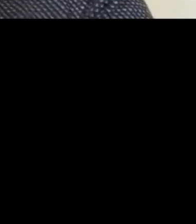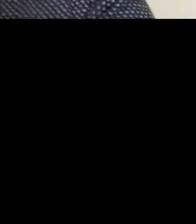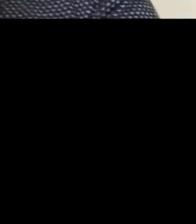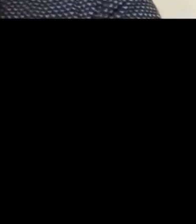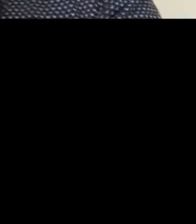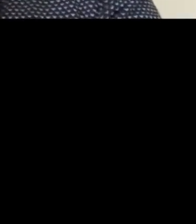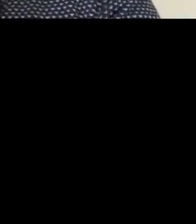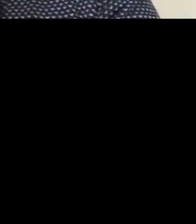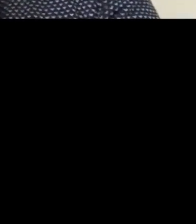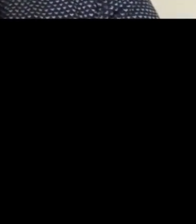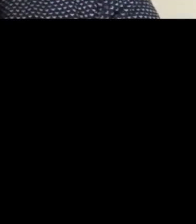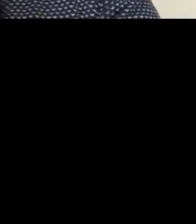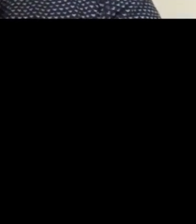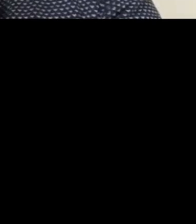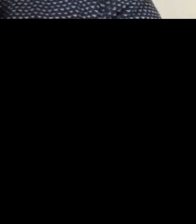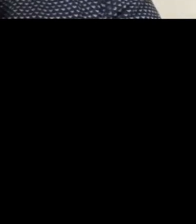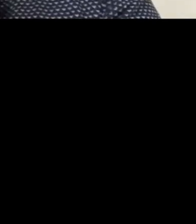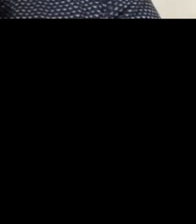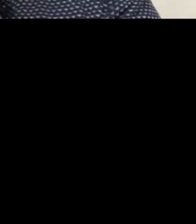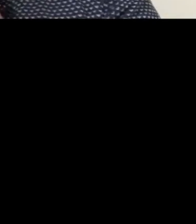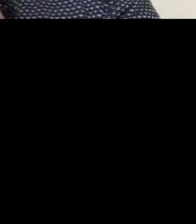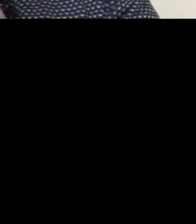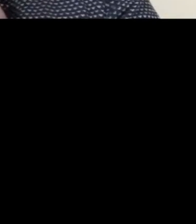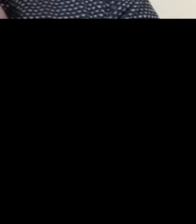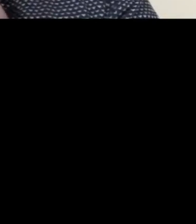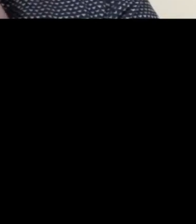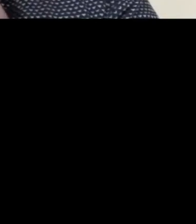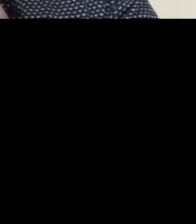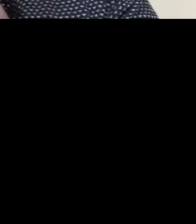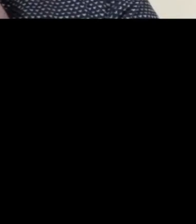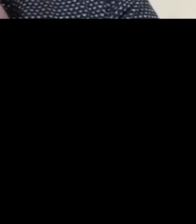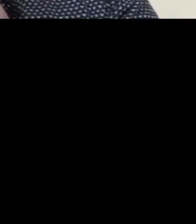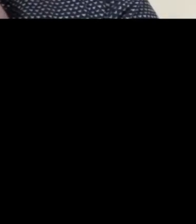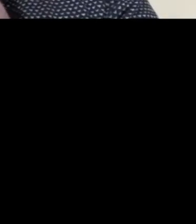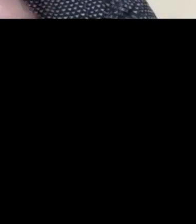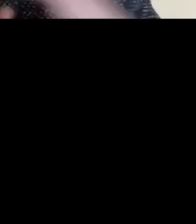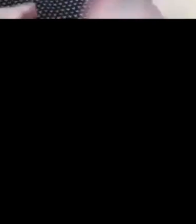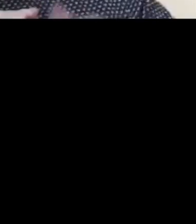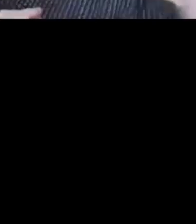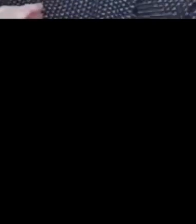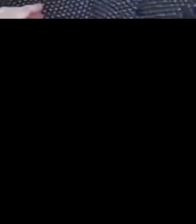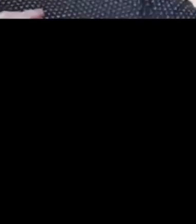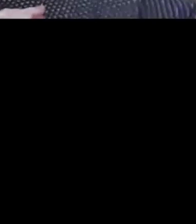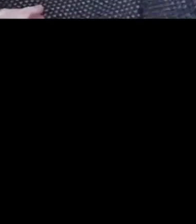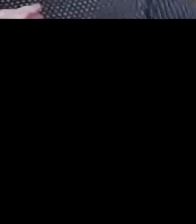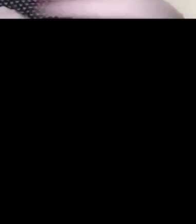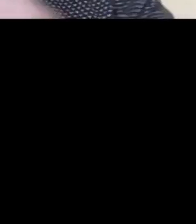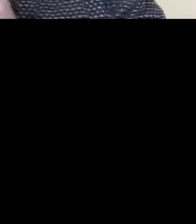what we've just shared as a recorded webinar. We'll also be continuing to have stuff like this